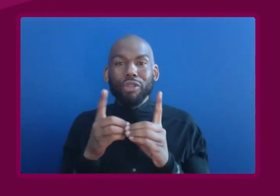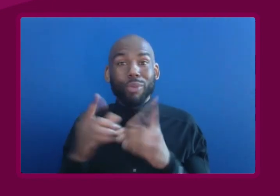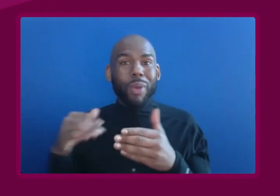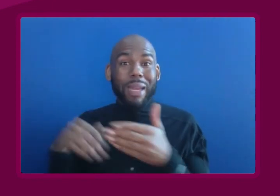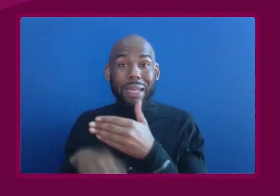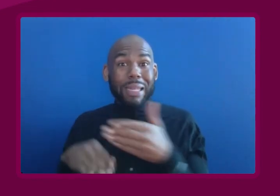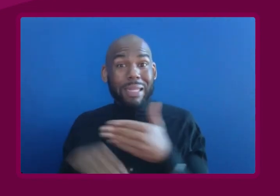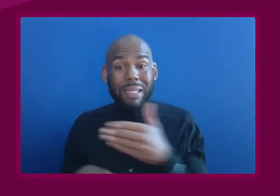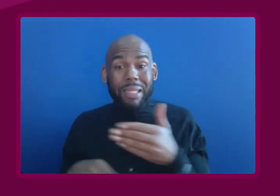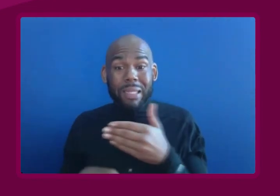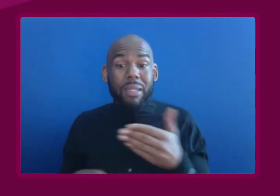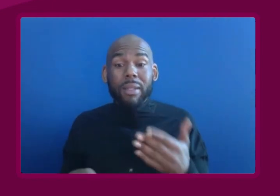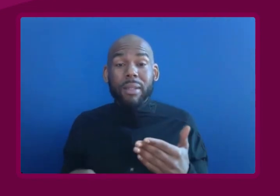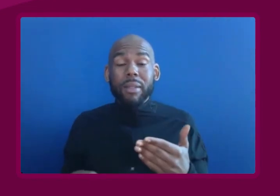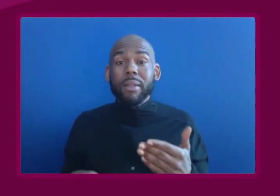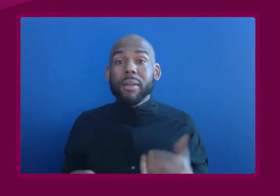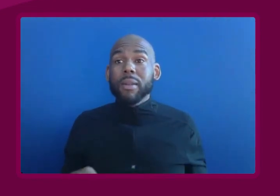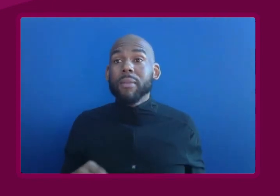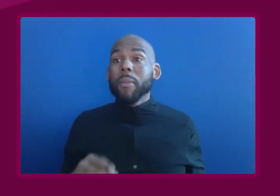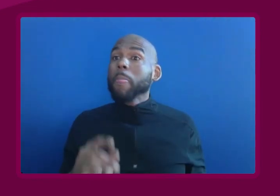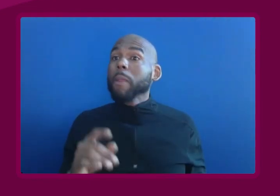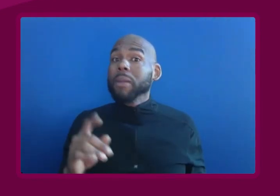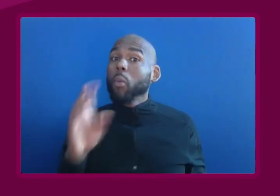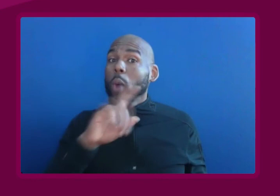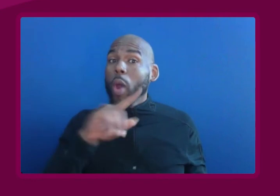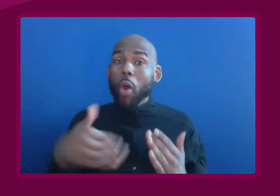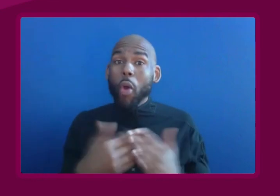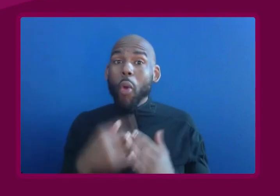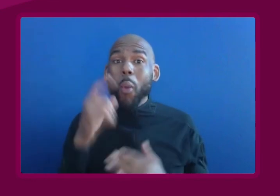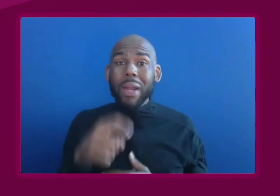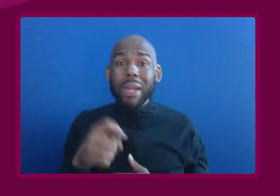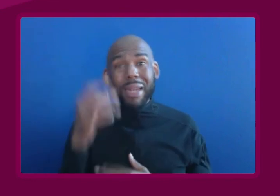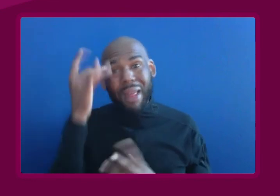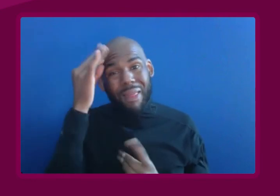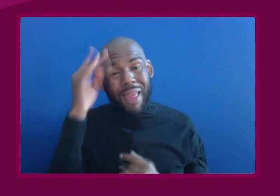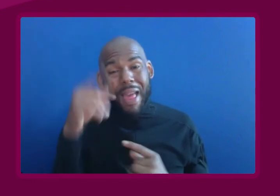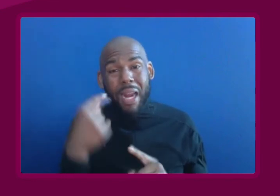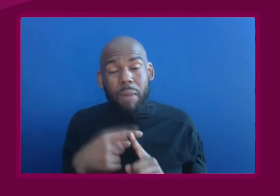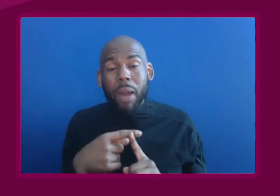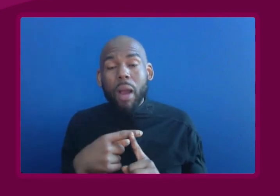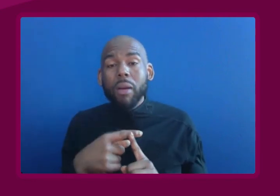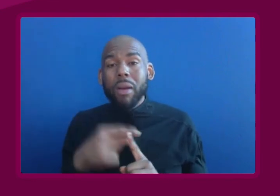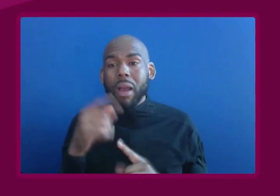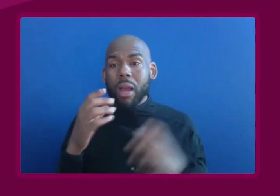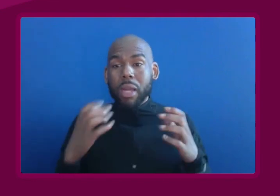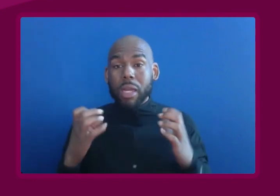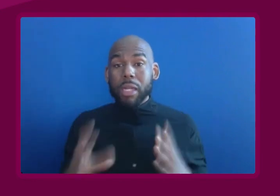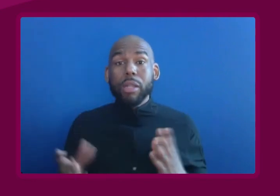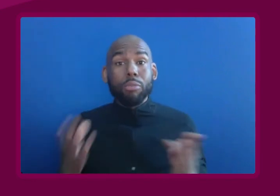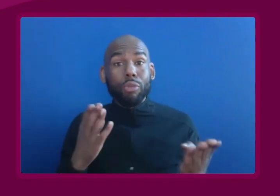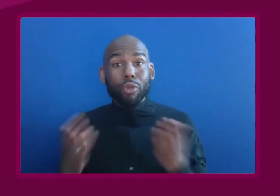It's something that we all need to be thinking about. Especially if we're in the customer service line of work, that's something that we need